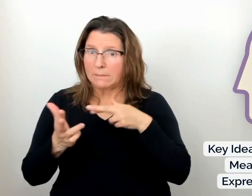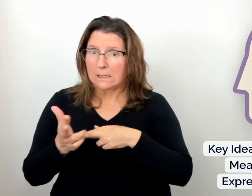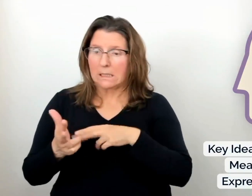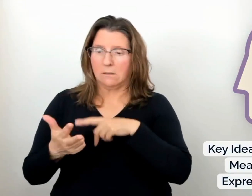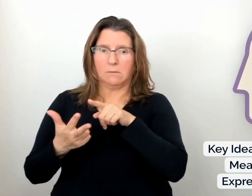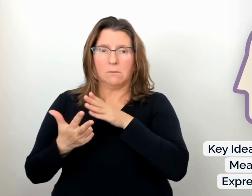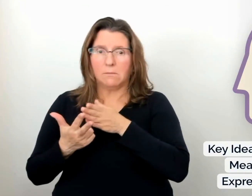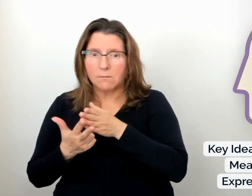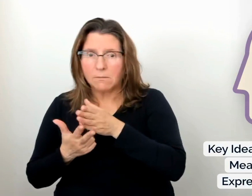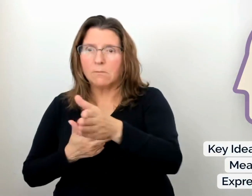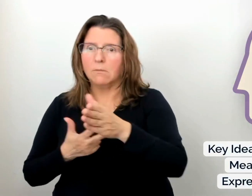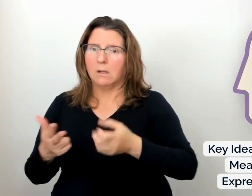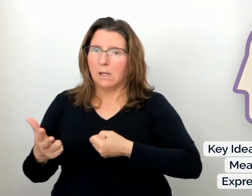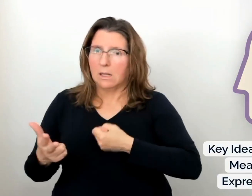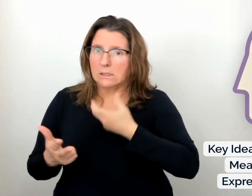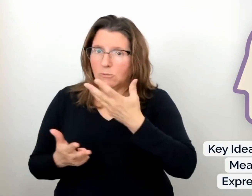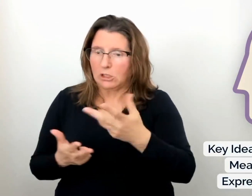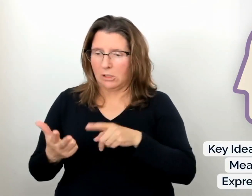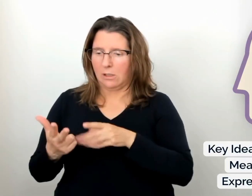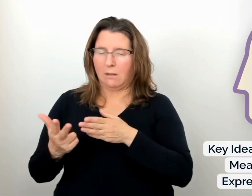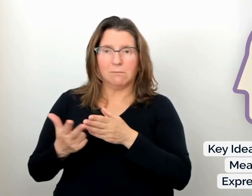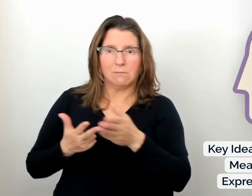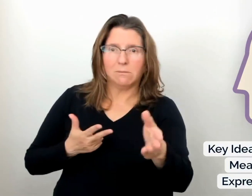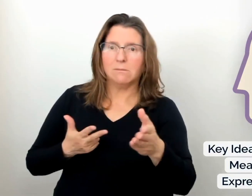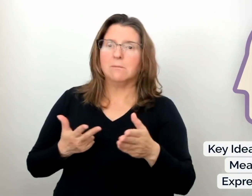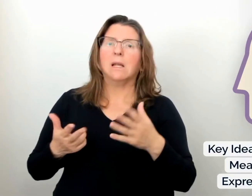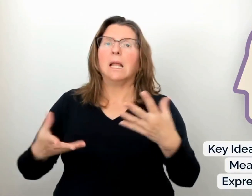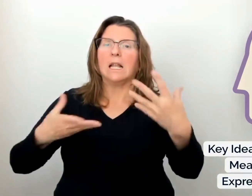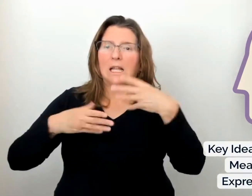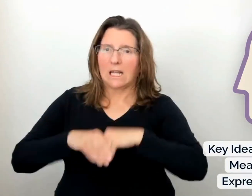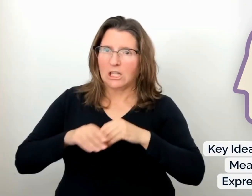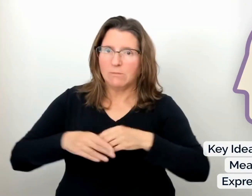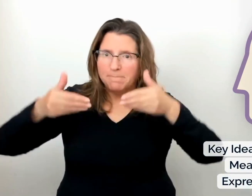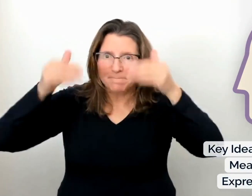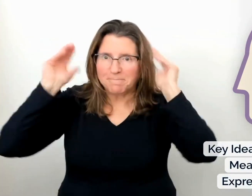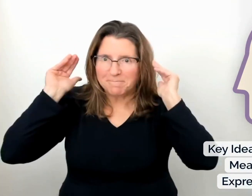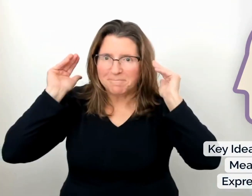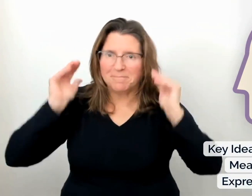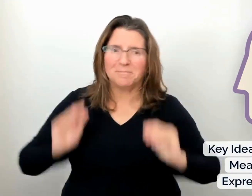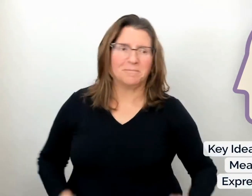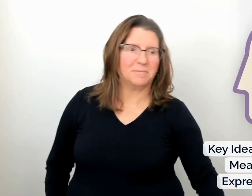The means through which we deliver the learning are the principles of representation, expression and engagement.